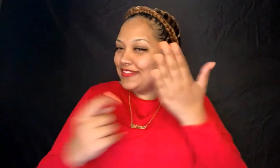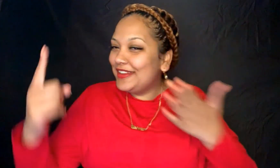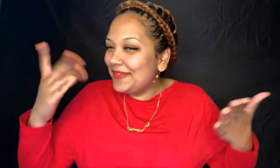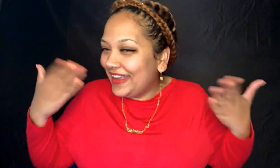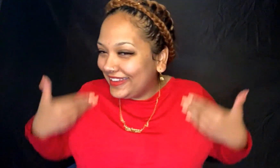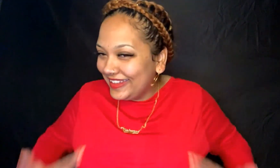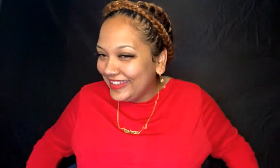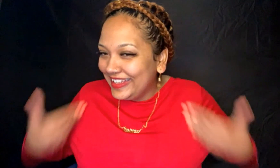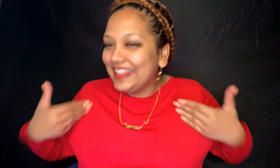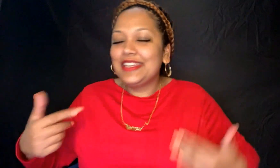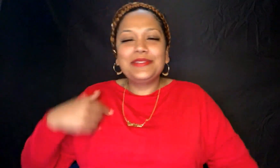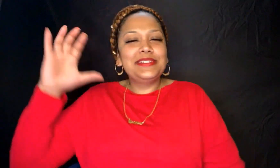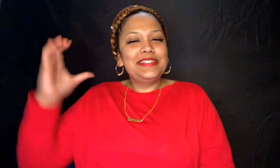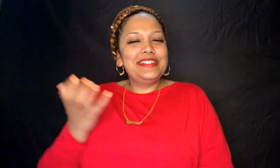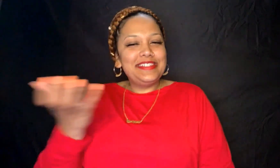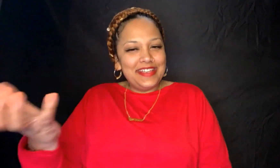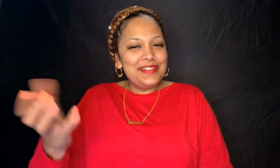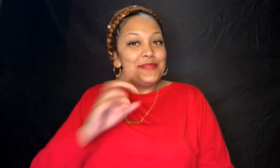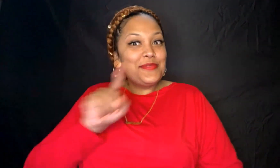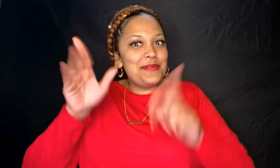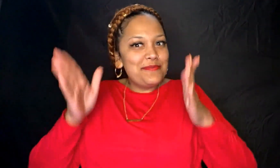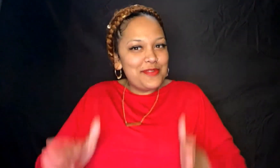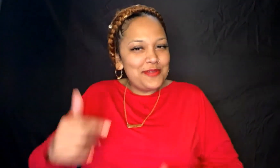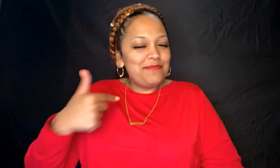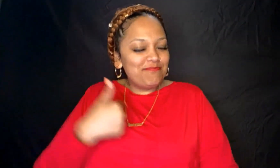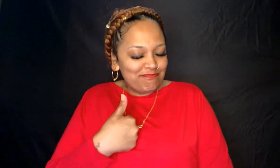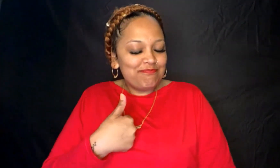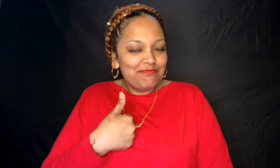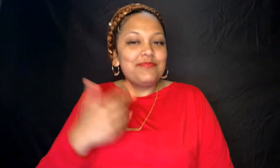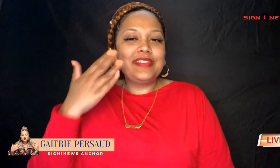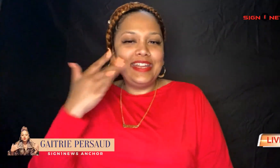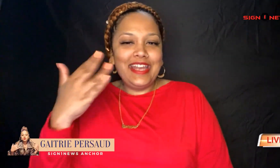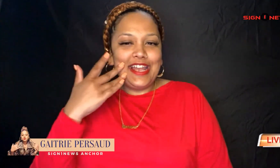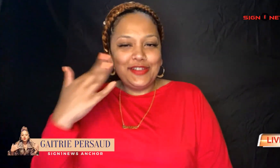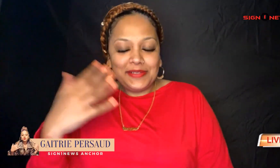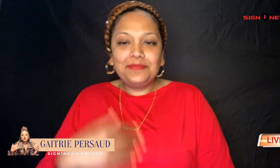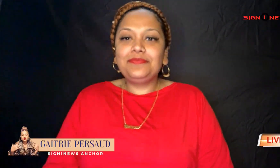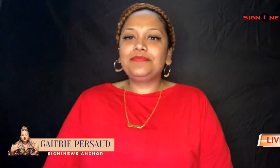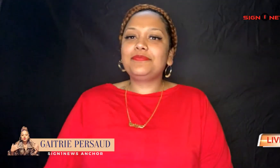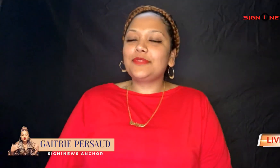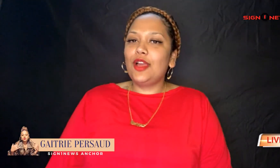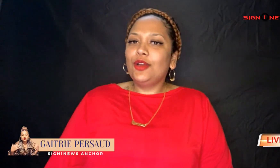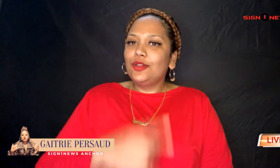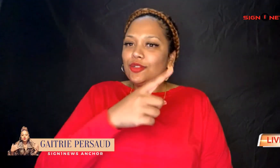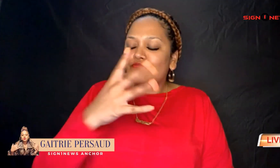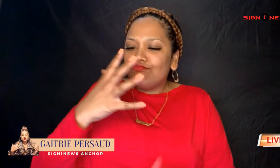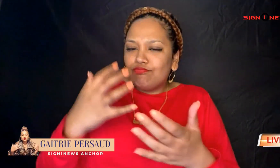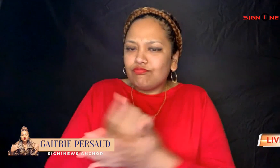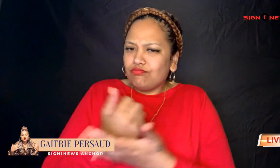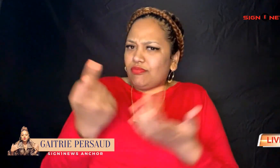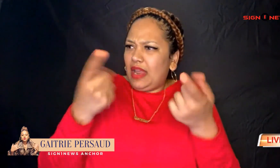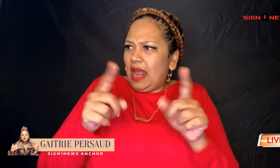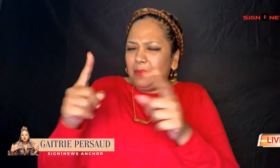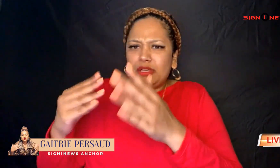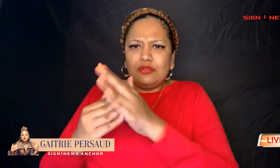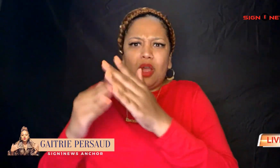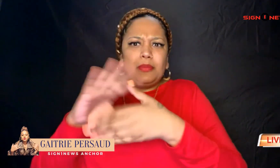Hello everyone I'm Sign1News anchor Gaitrie Persaud here is a quick look at the top trending